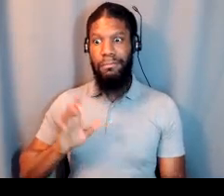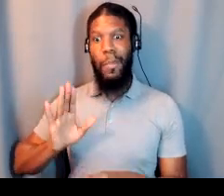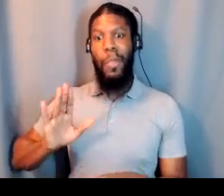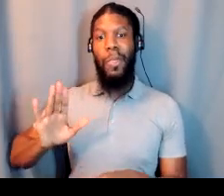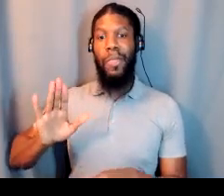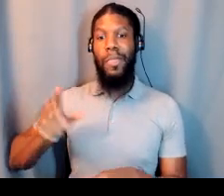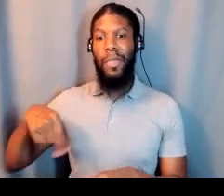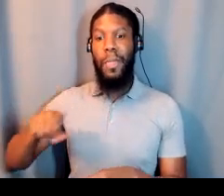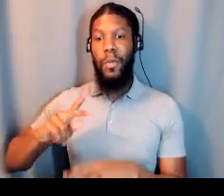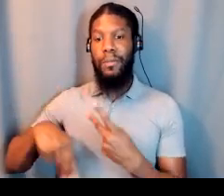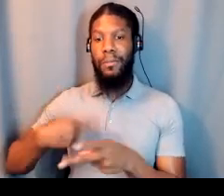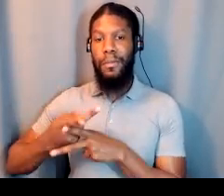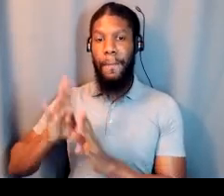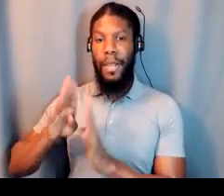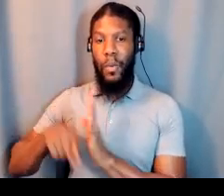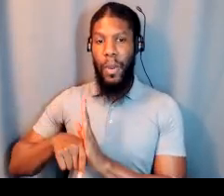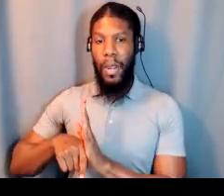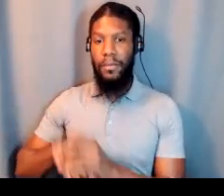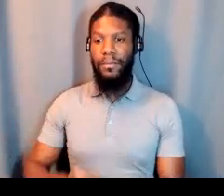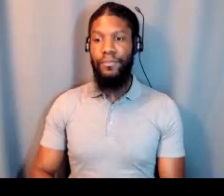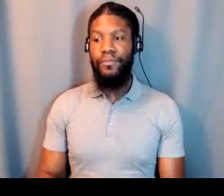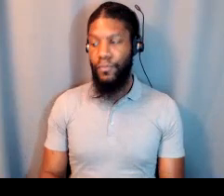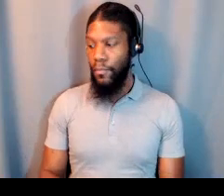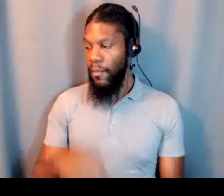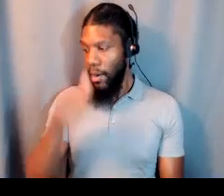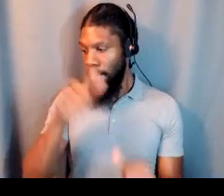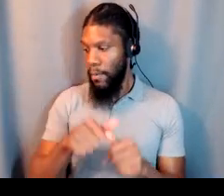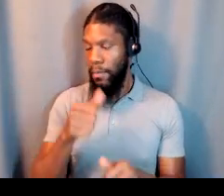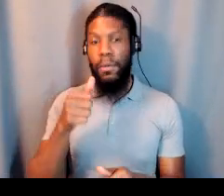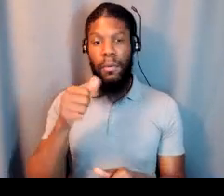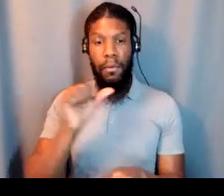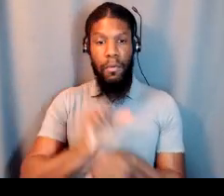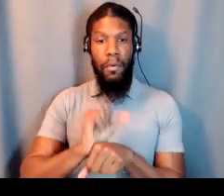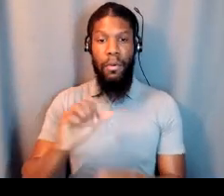When I first began at UHV, we were almost a 100% white writing center.